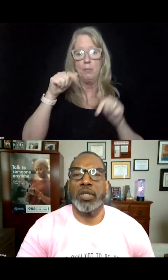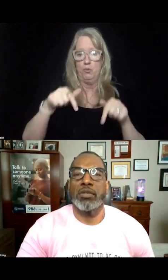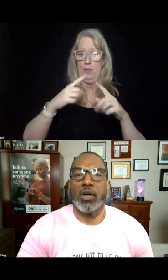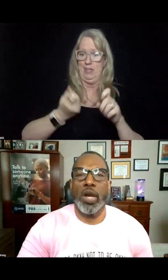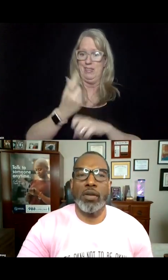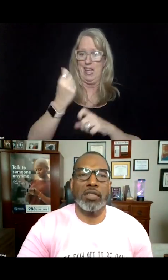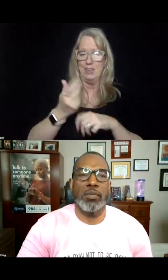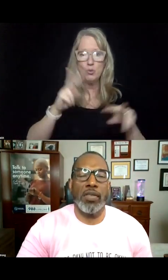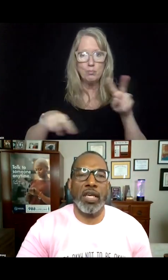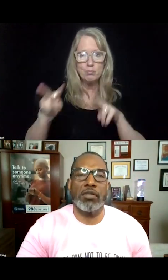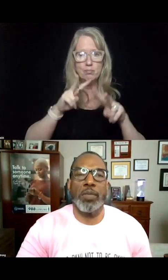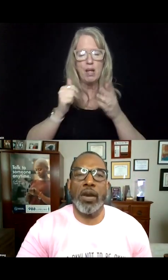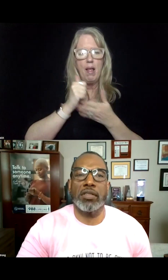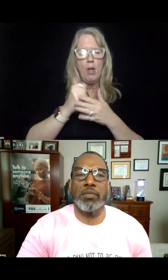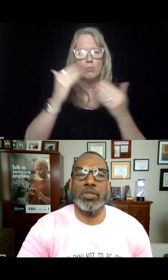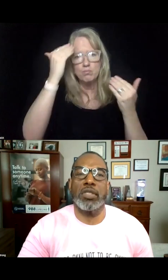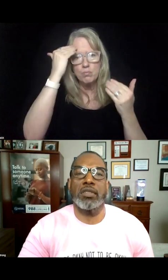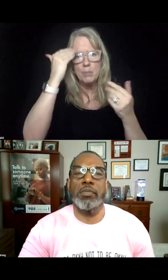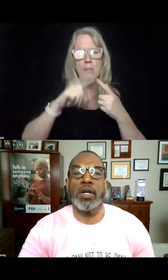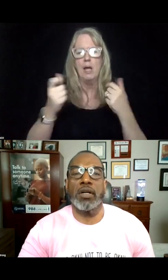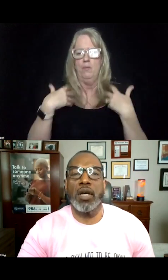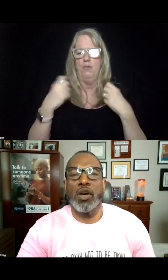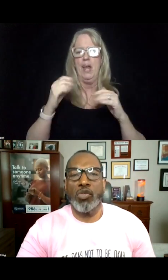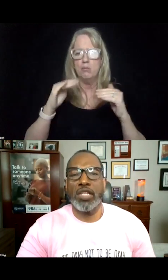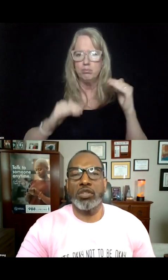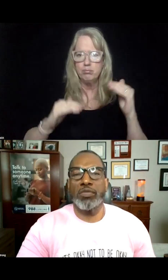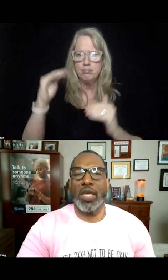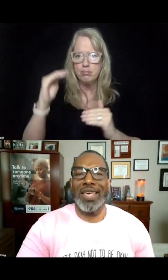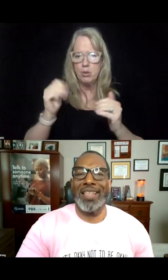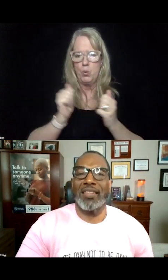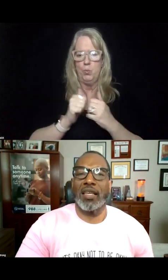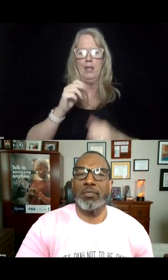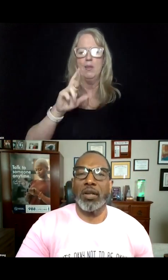BILLING THE DISPARITIES THAT PERSIST WITH RACIAL AND ETHNIC